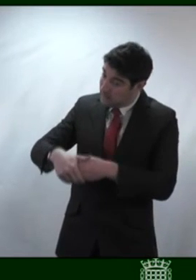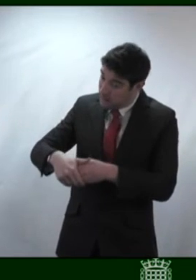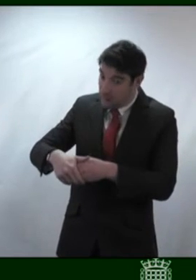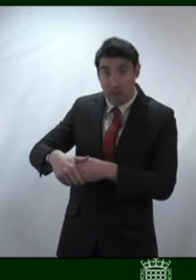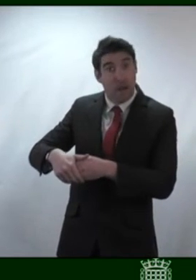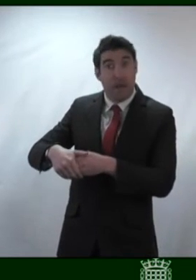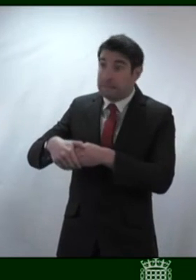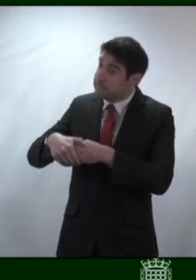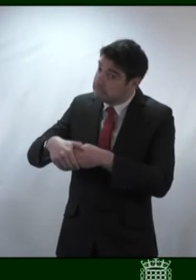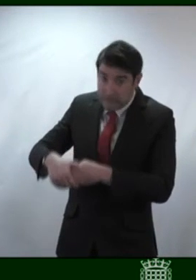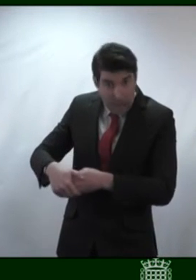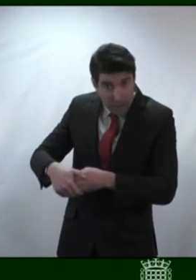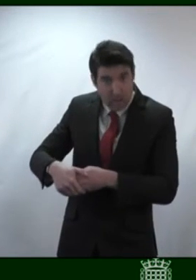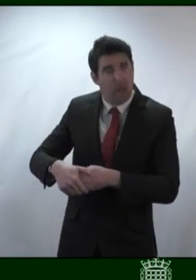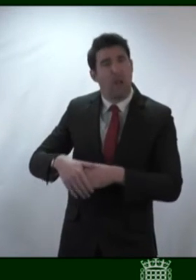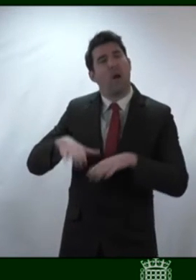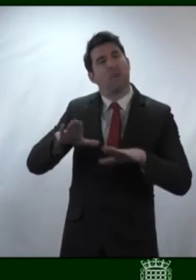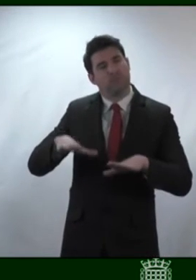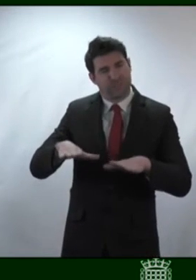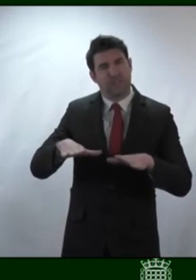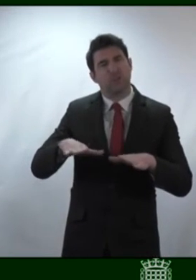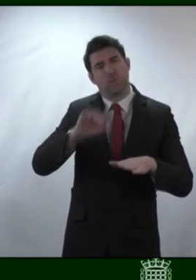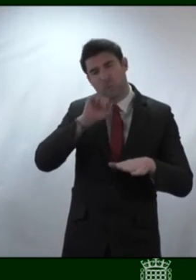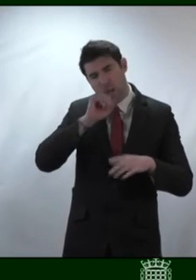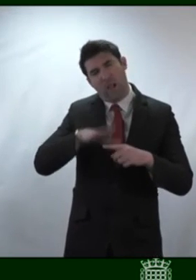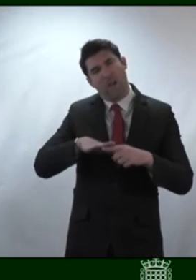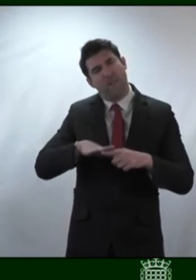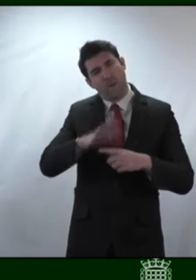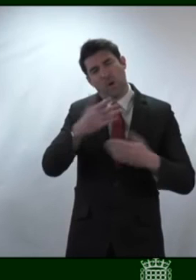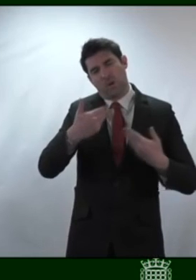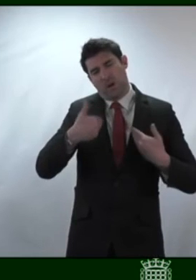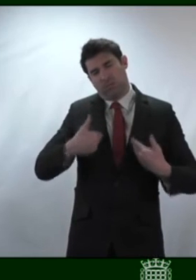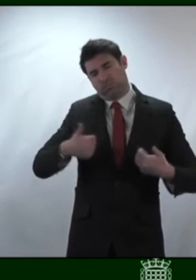our European friends, and whatever those terms may be—whether they are Australian or Canadian—he can